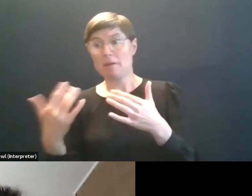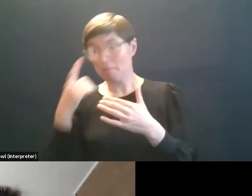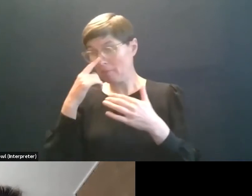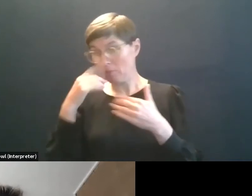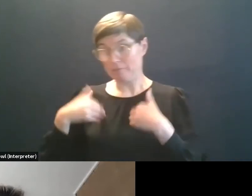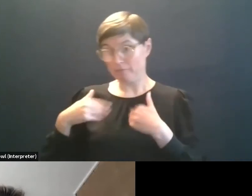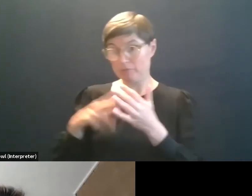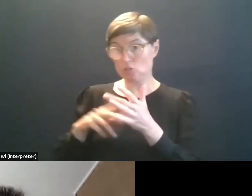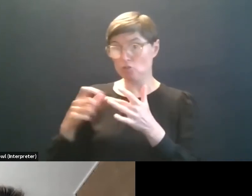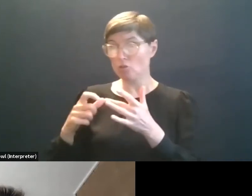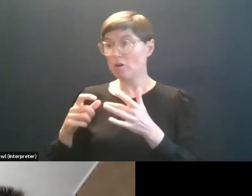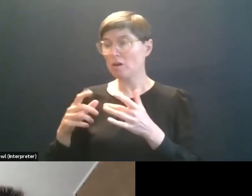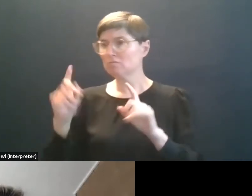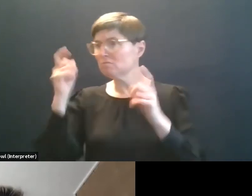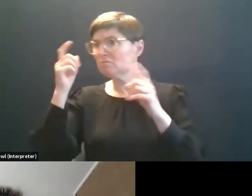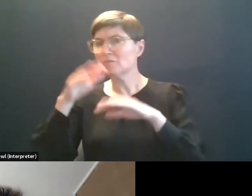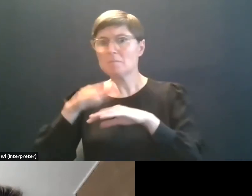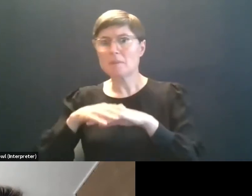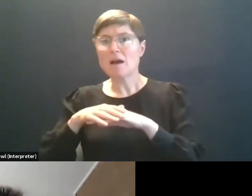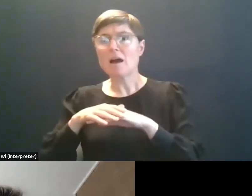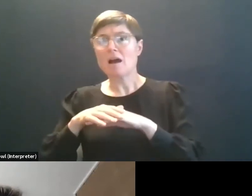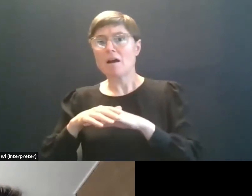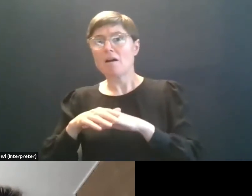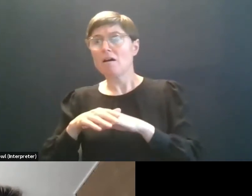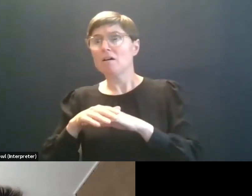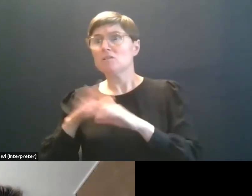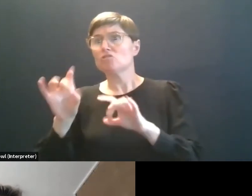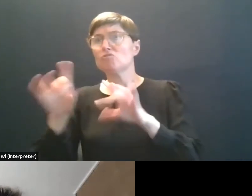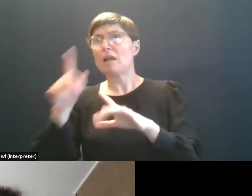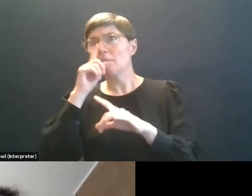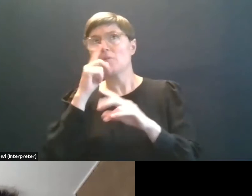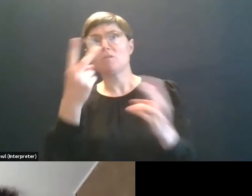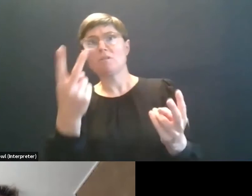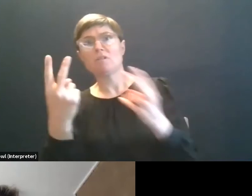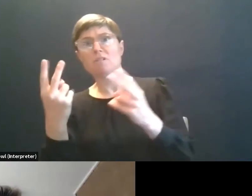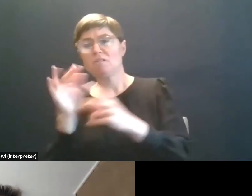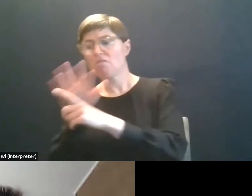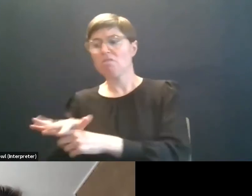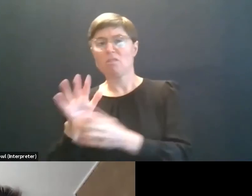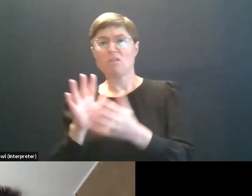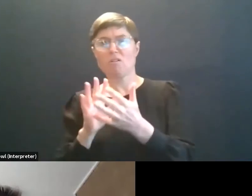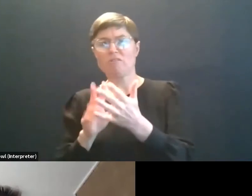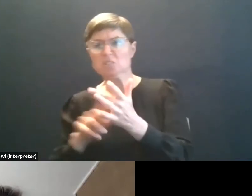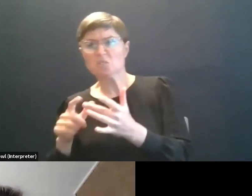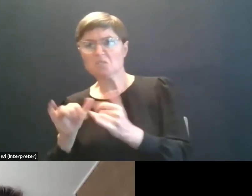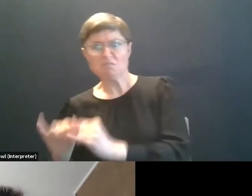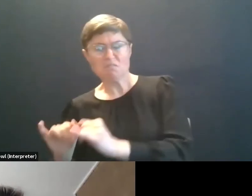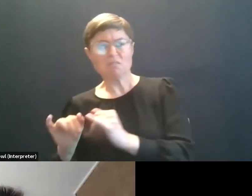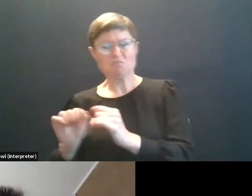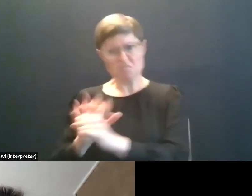about stigma, about other parts of the country looking down on them, about how pressing it